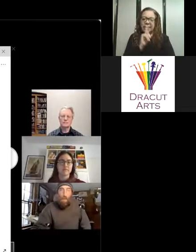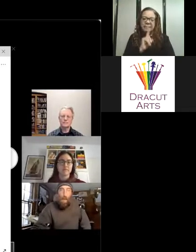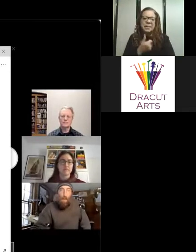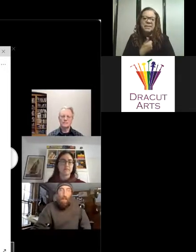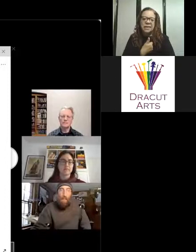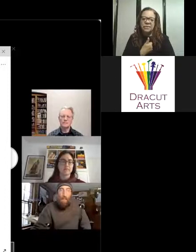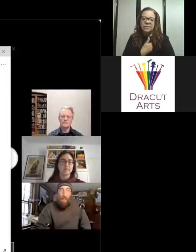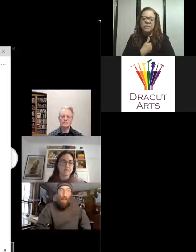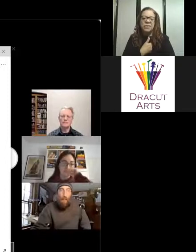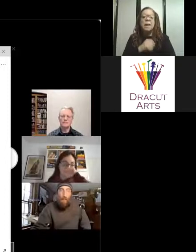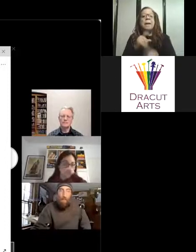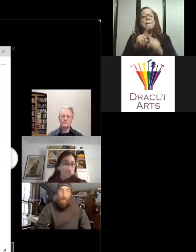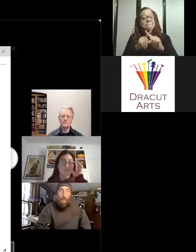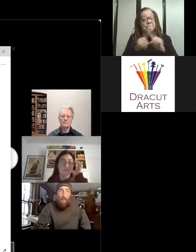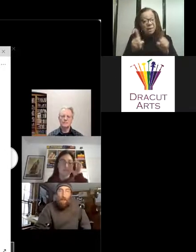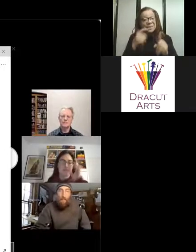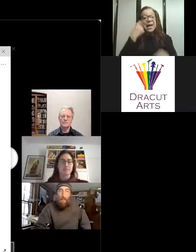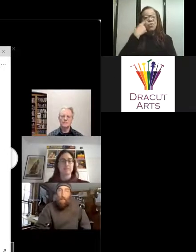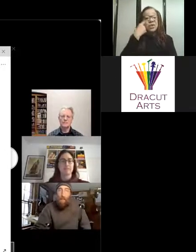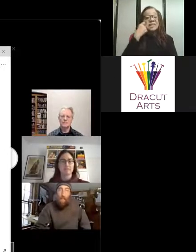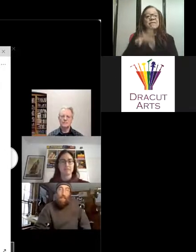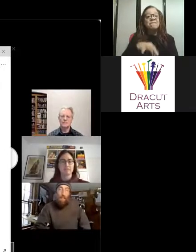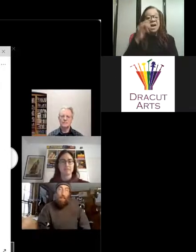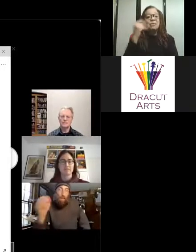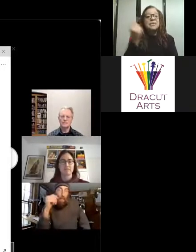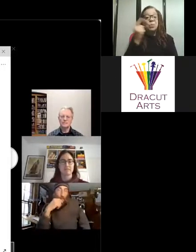but I have lately found a method of busying myself which being Democrats